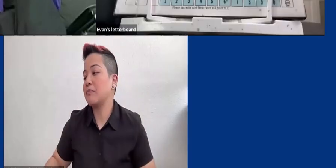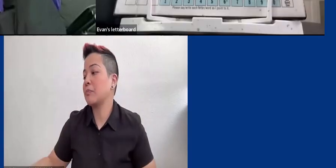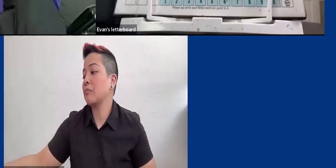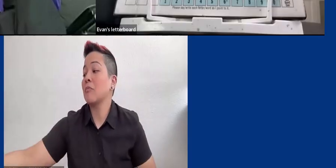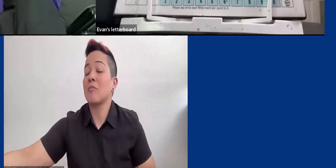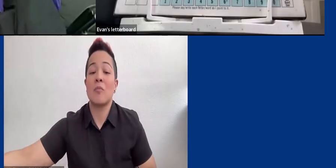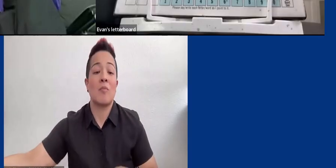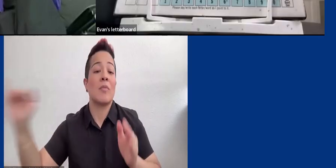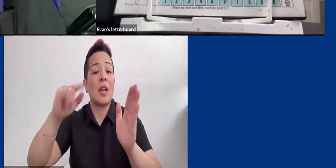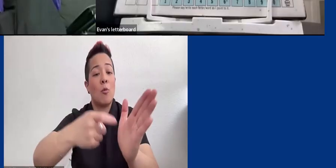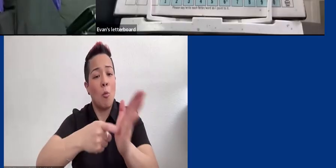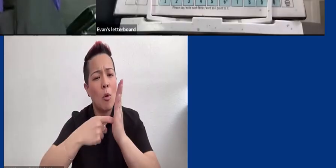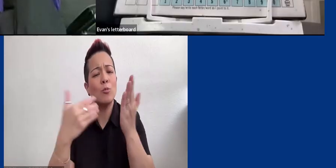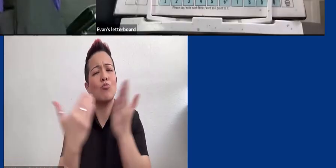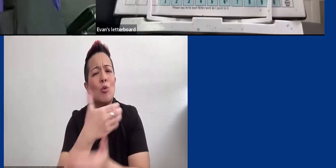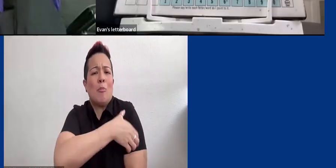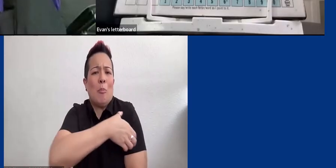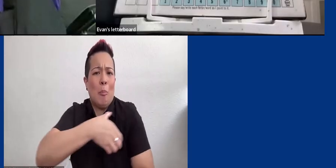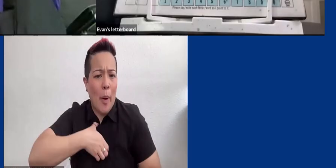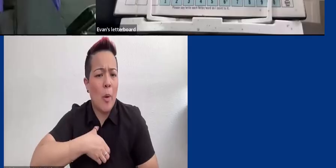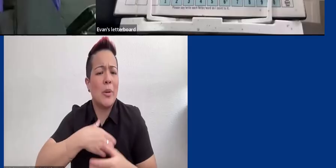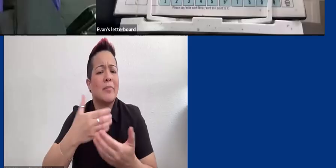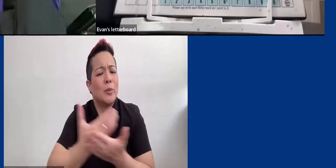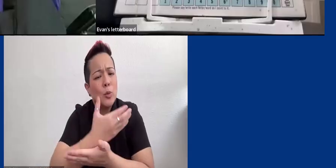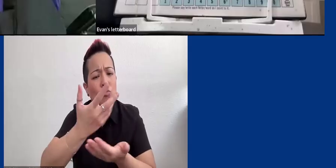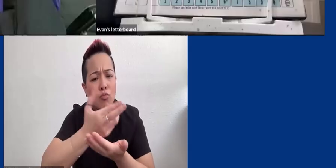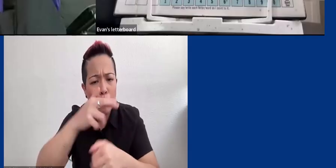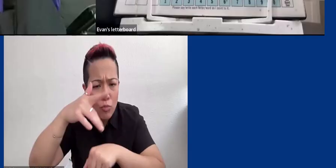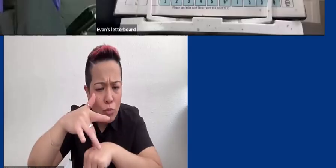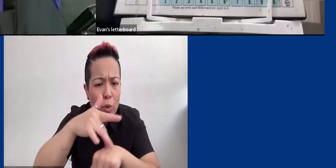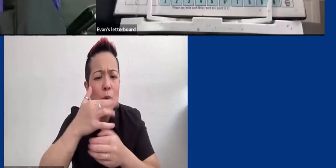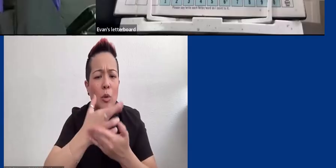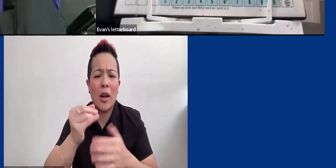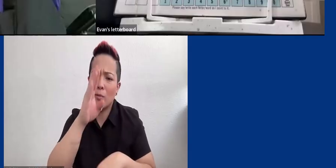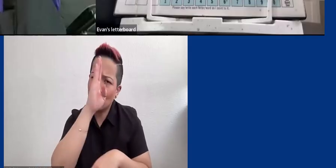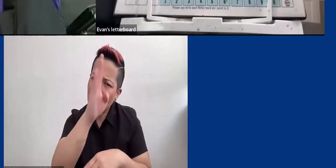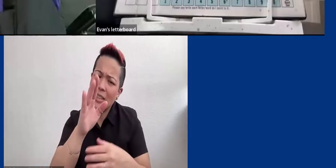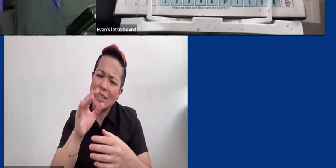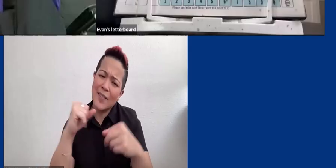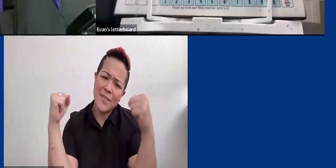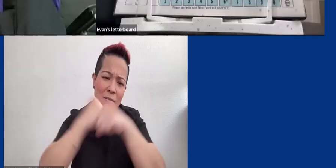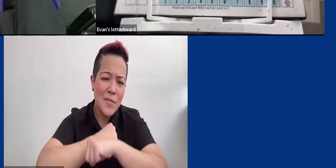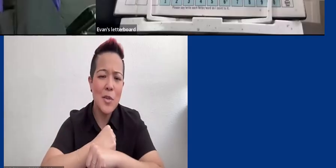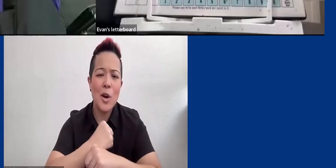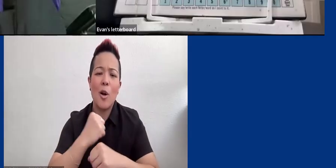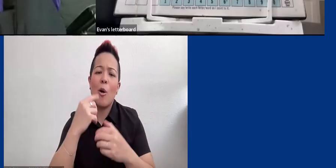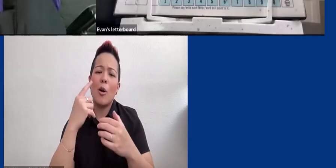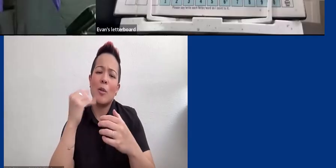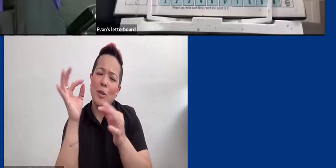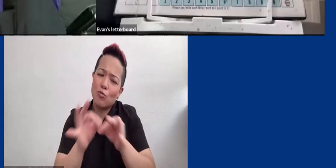and to directly combat the critical lack of good, joyful, and most importantly,